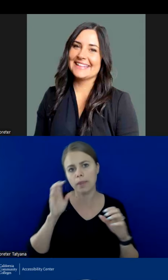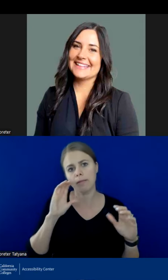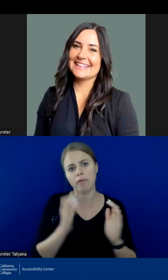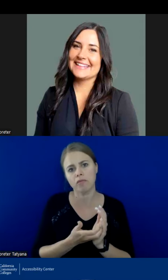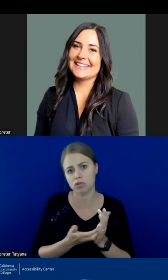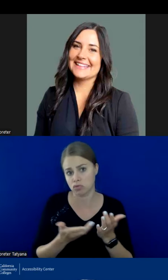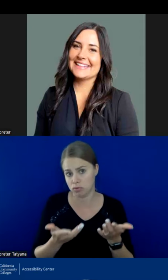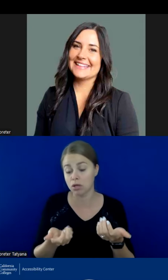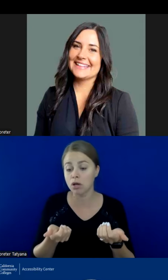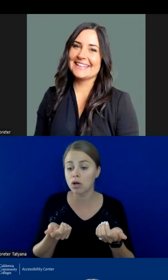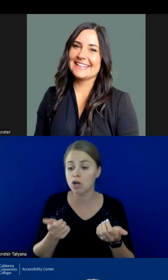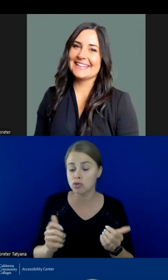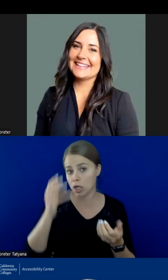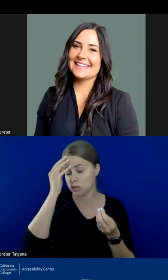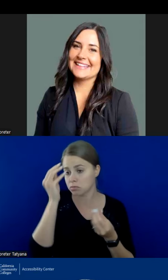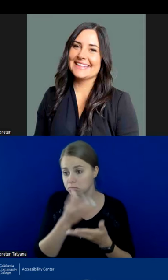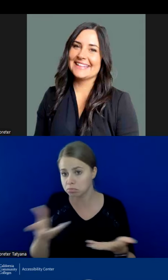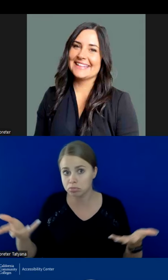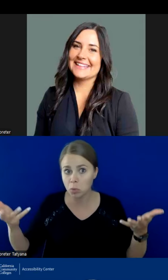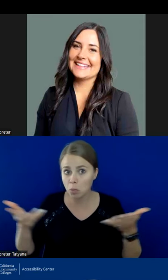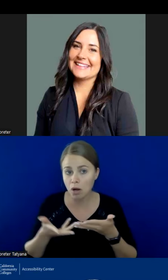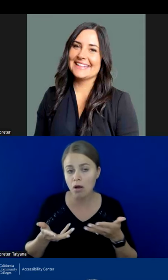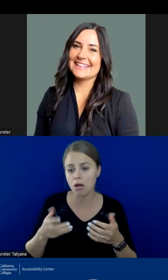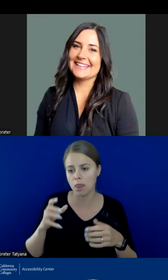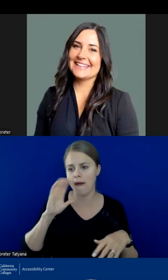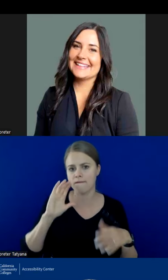What you're trying to convey, what you want people to understand from that.